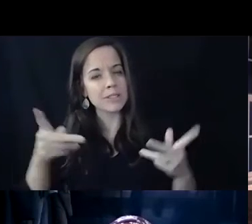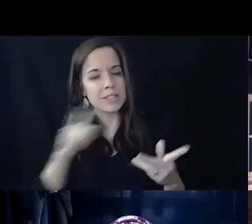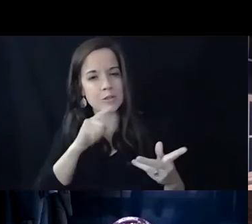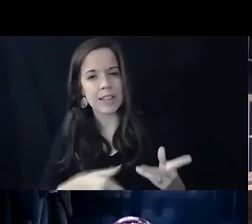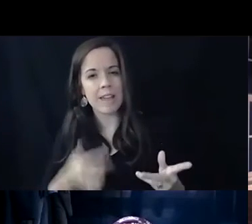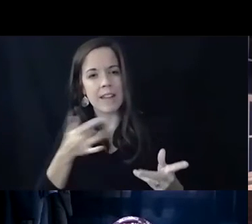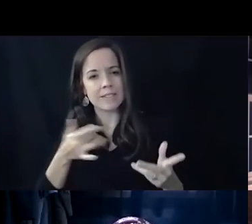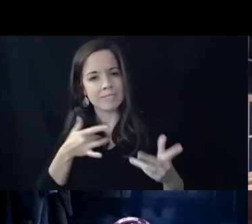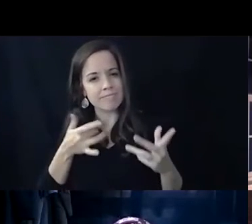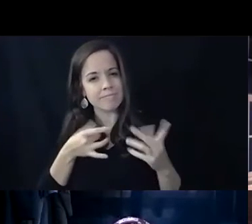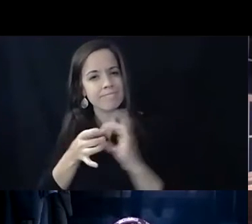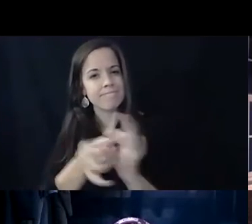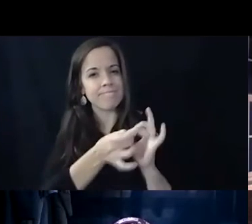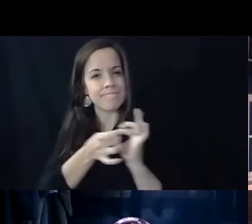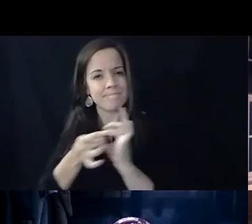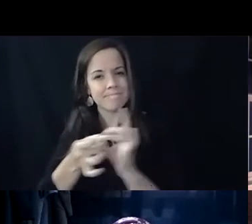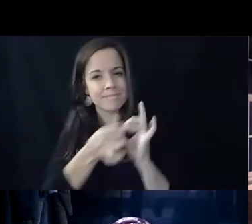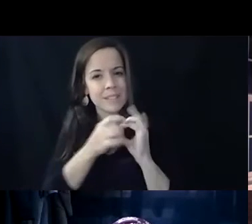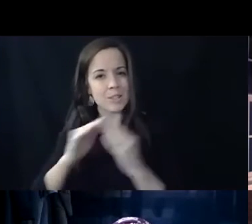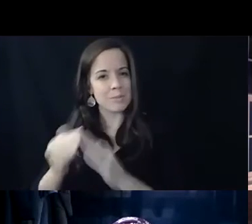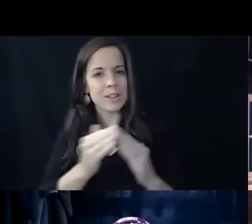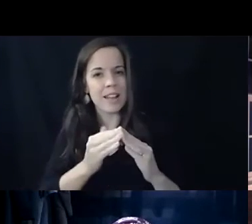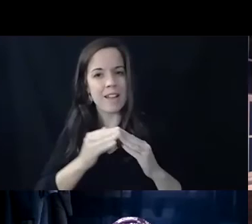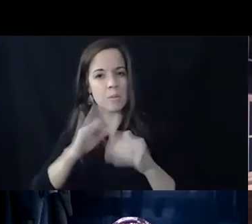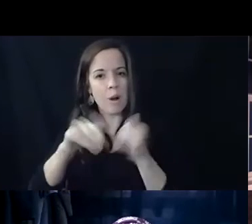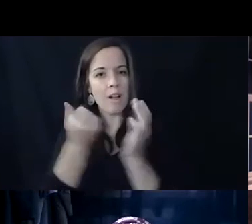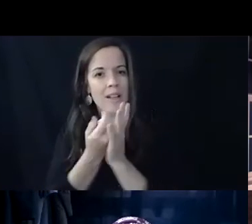of community, have that sense that everybody's having one big conversation and one big experience